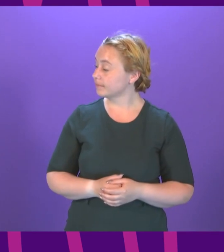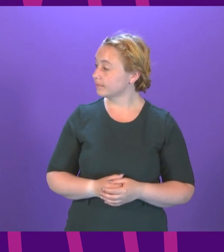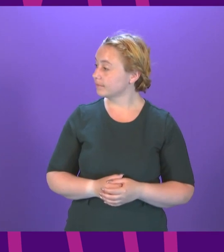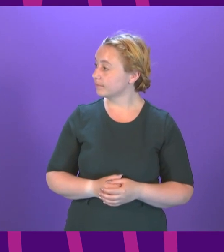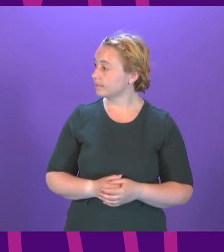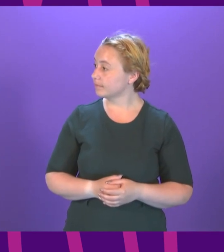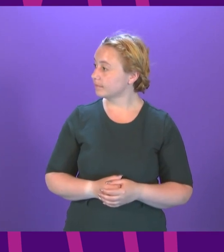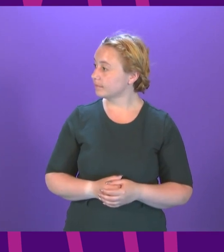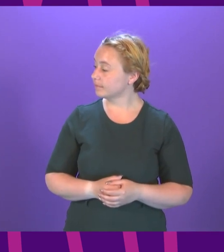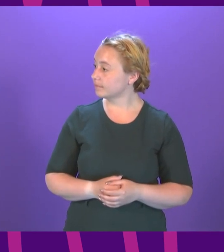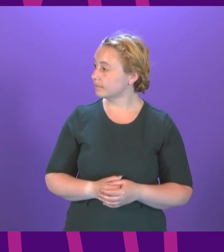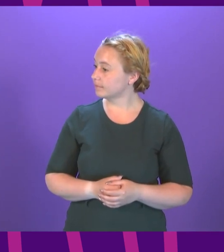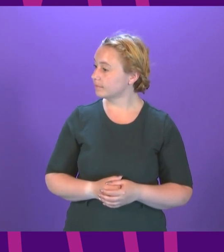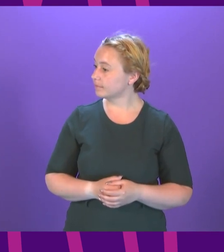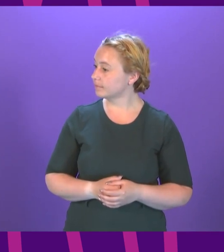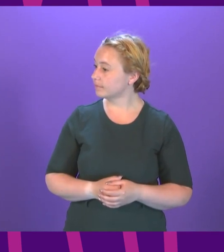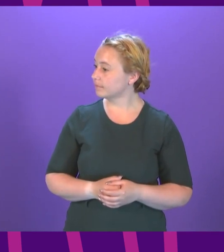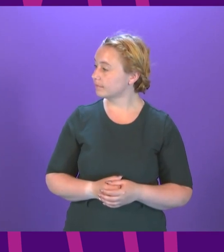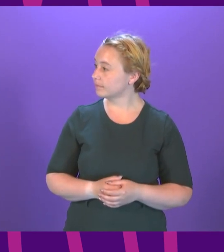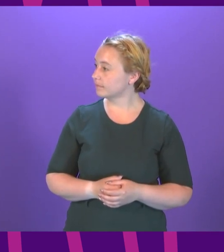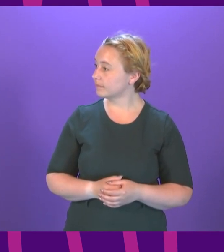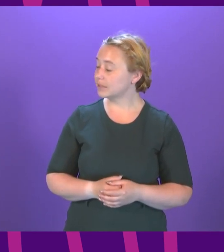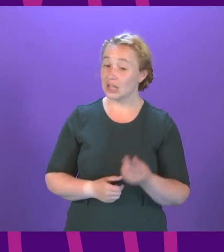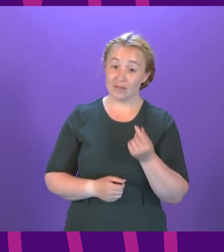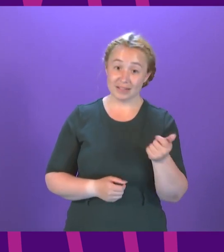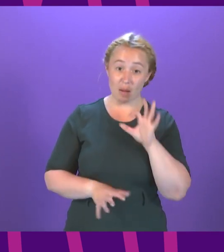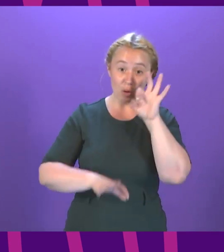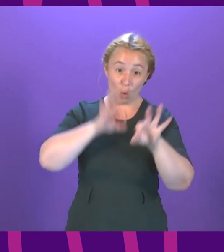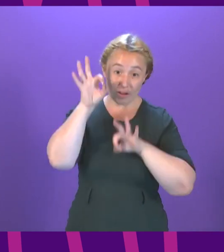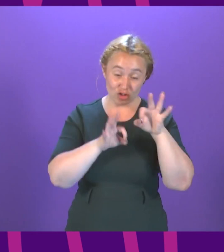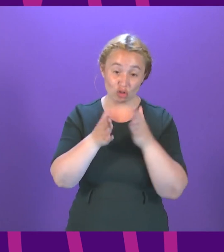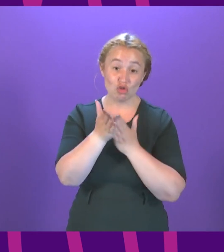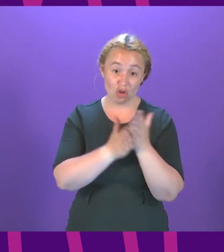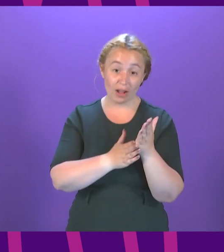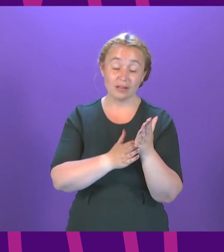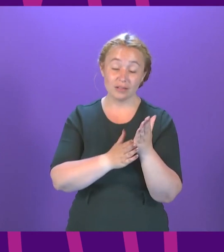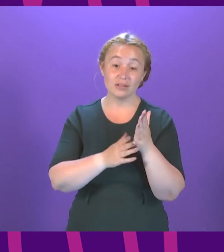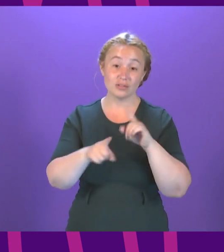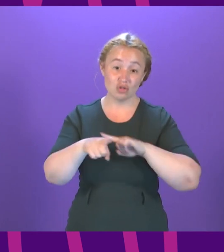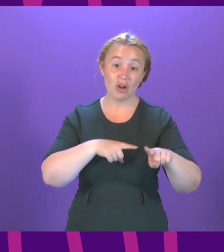We still have several questions, which I would be very pleased to get through, so I ask for succinct questions and responses.